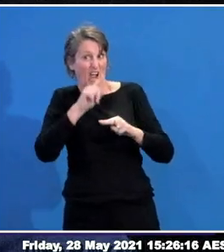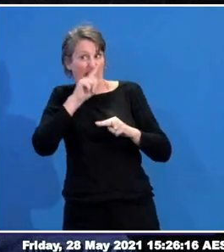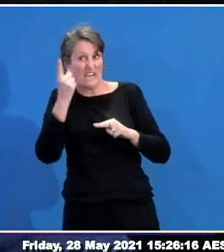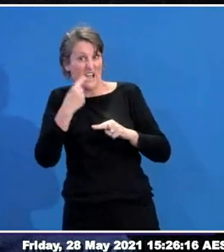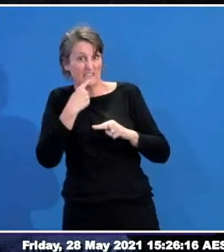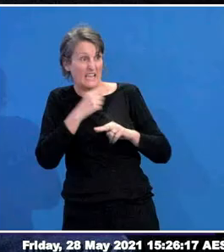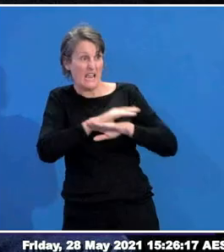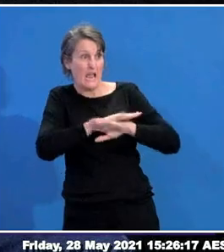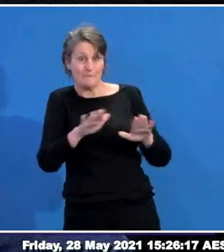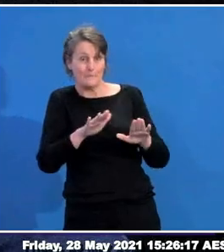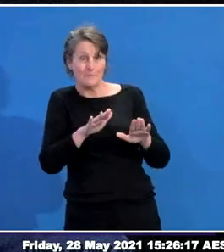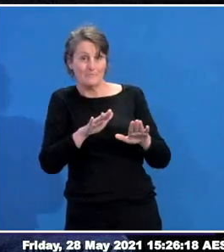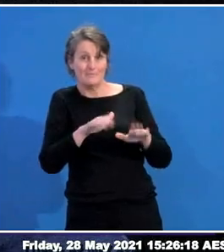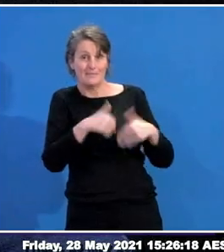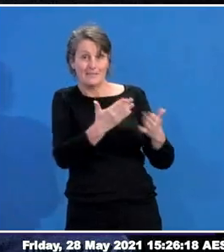until the legislation was amended.